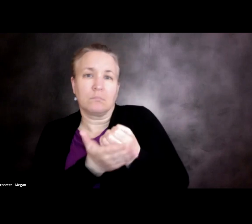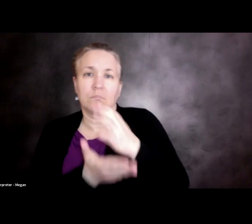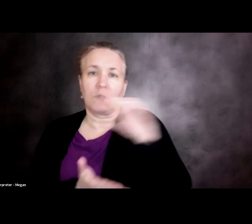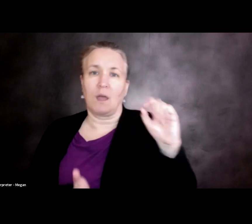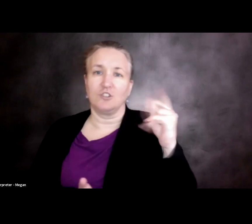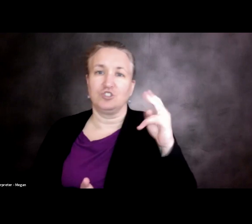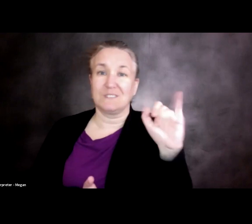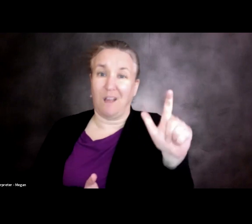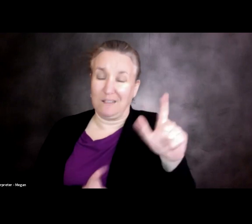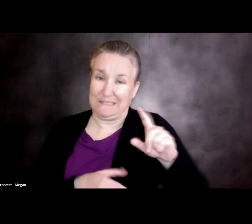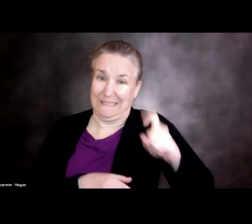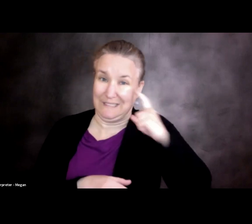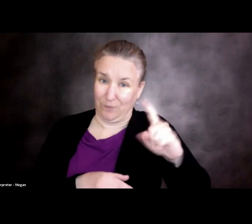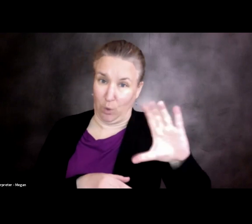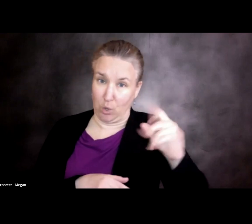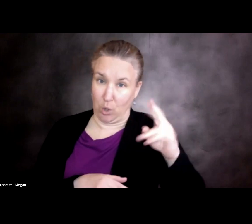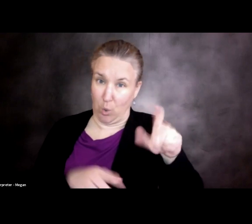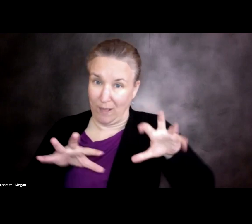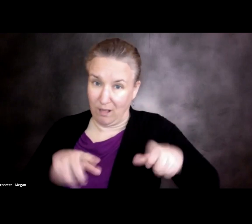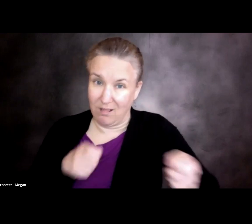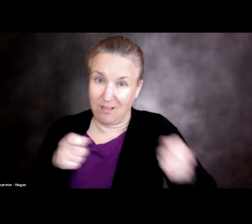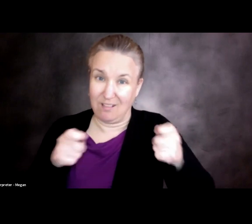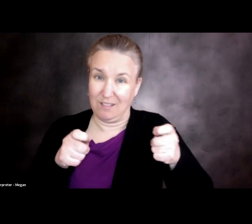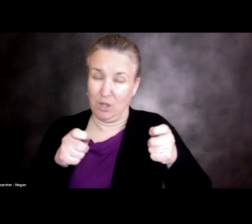of the colonial system of rule made youthfulness